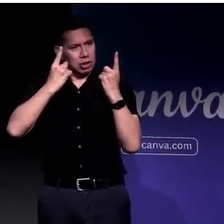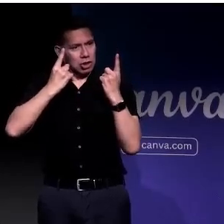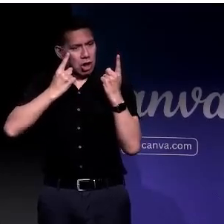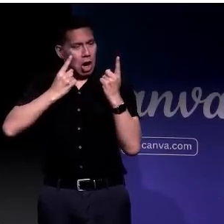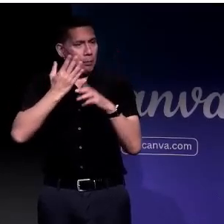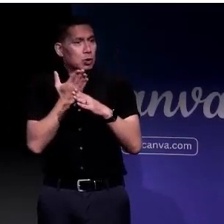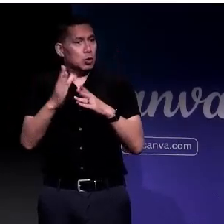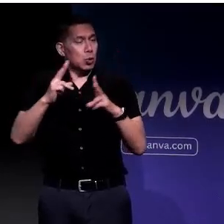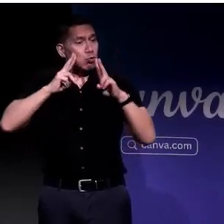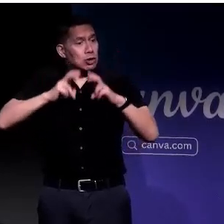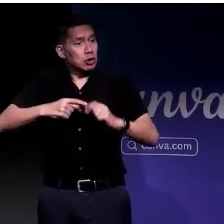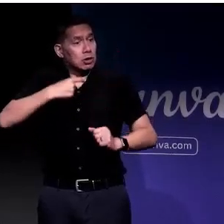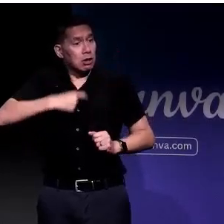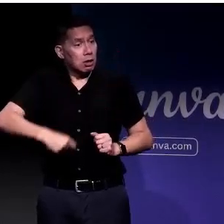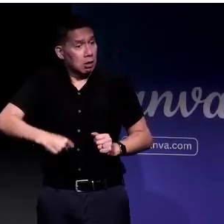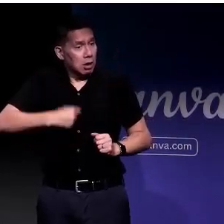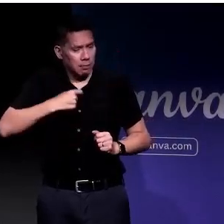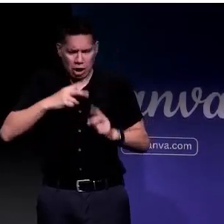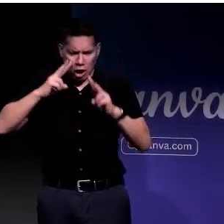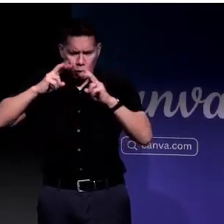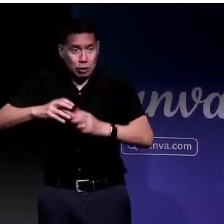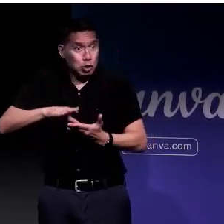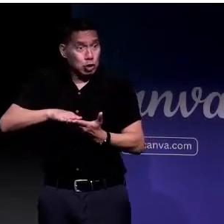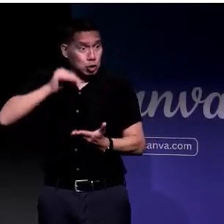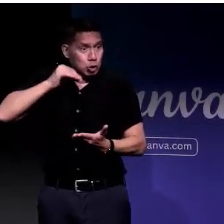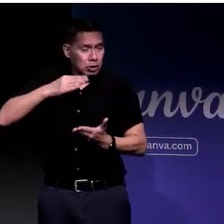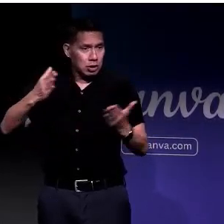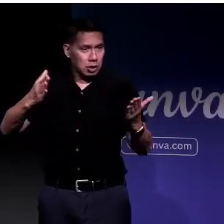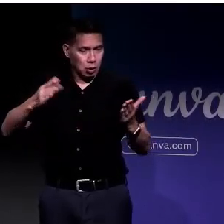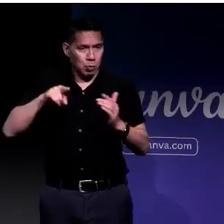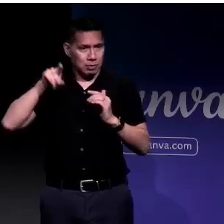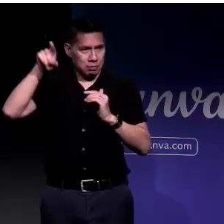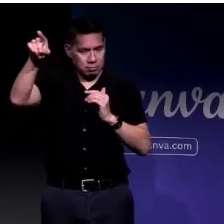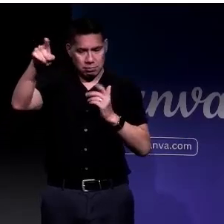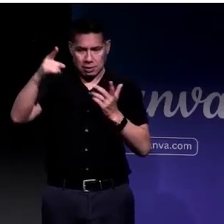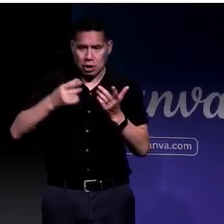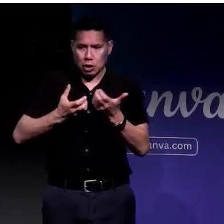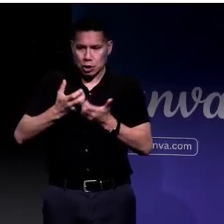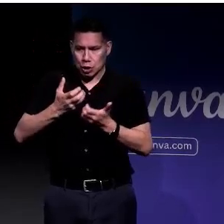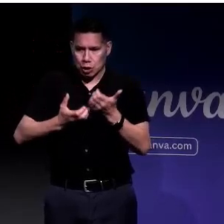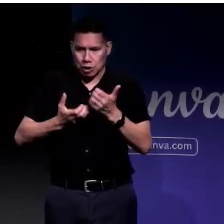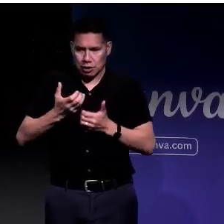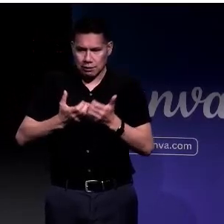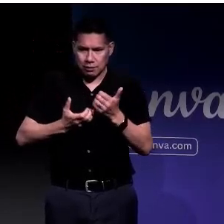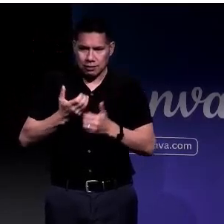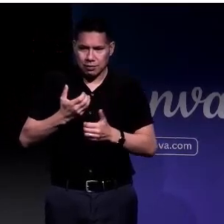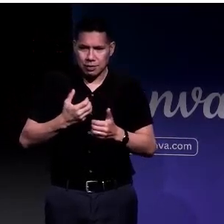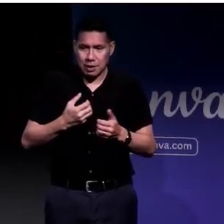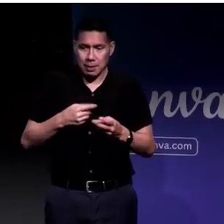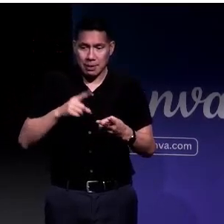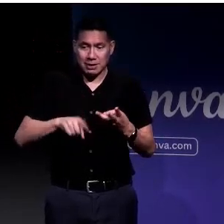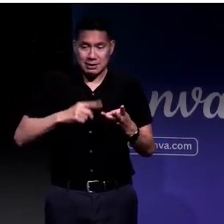I'm doing a I'm a research student up at QUT in Brisbane And of course, I wear many other hats.